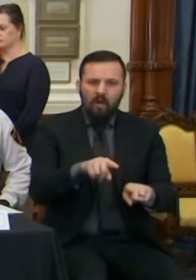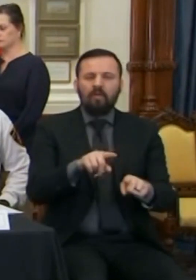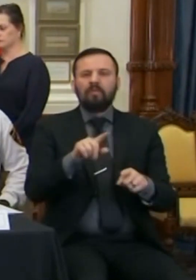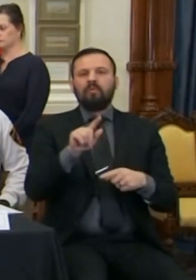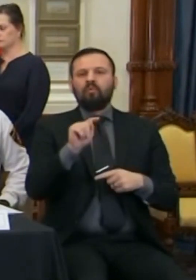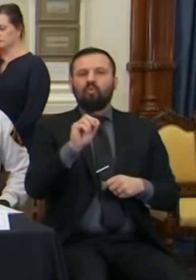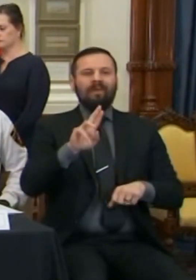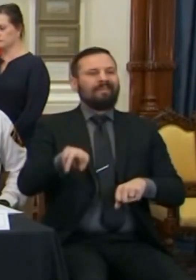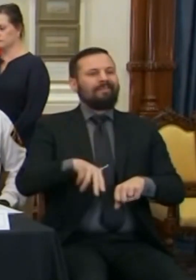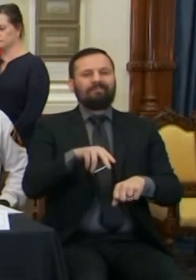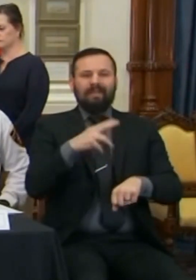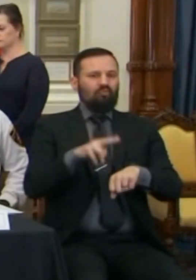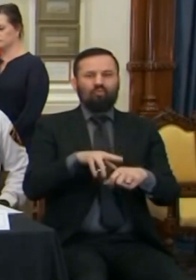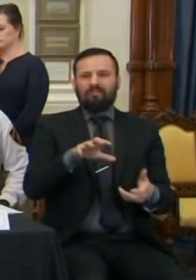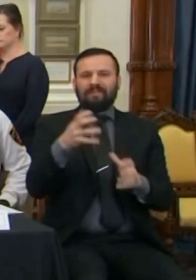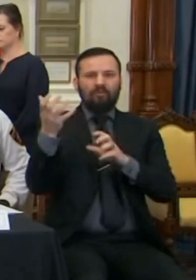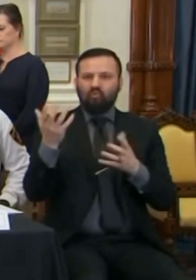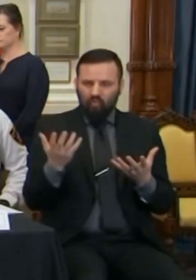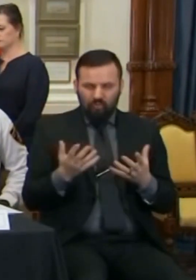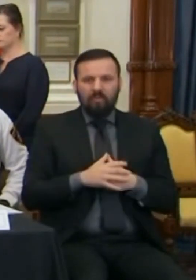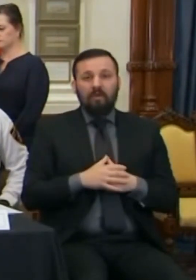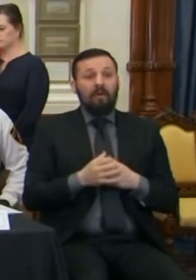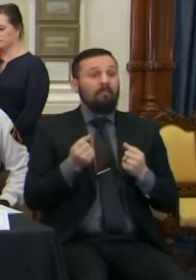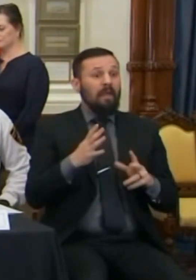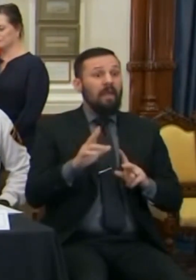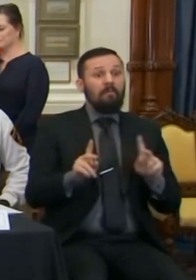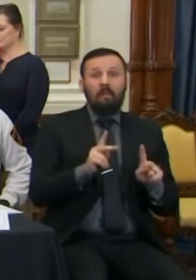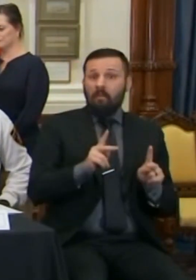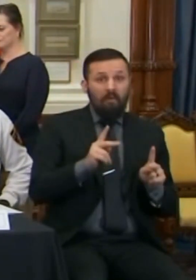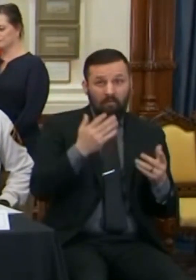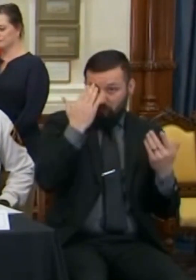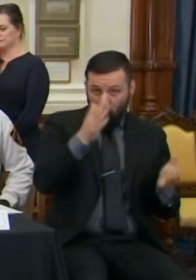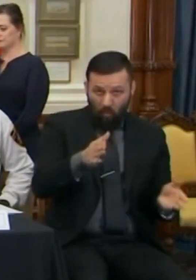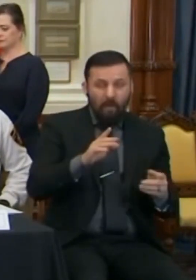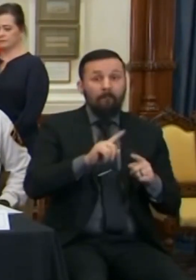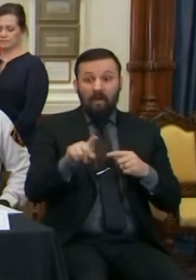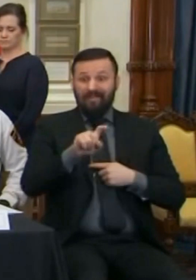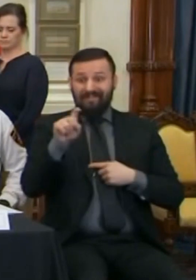natural disasters a lot of people don't know but Texas actually leads the nation